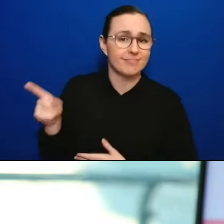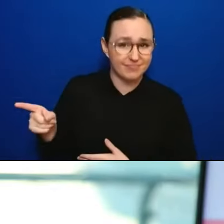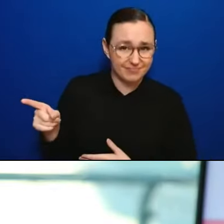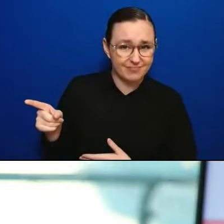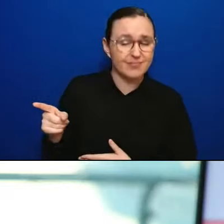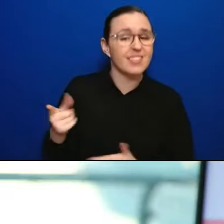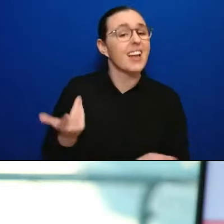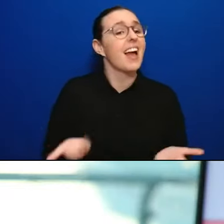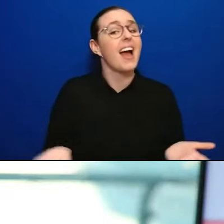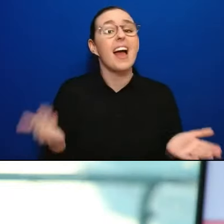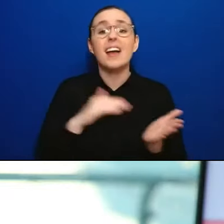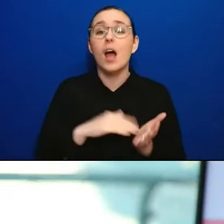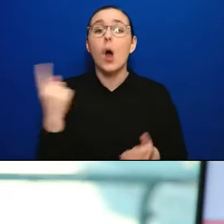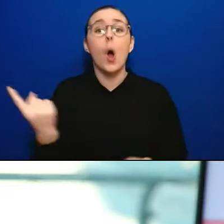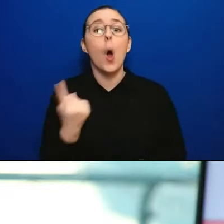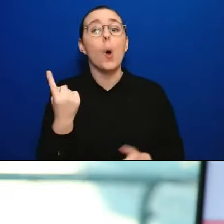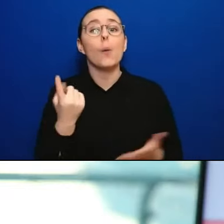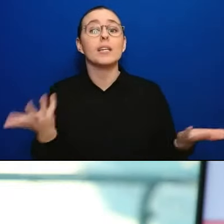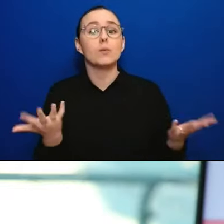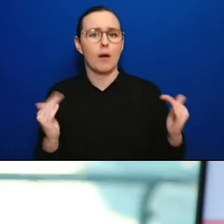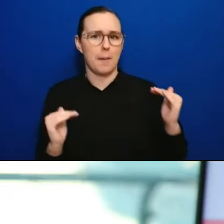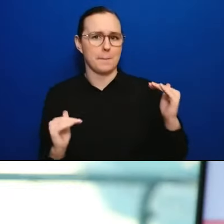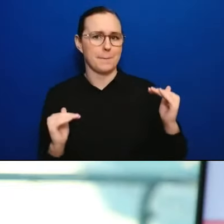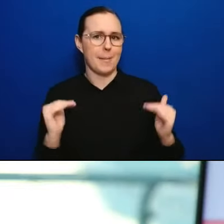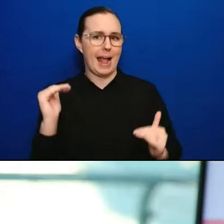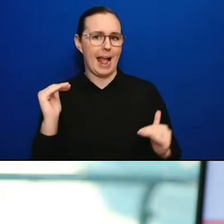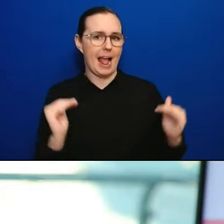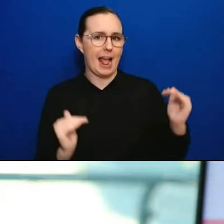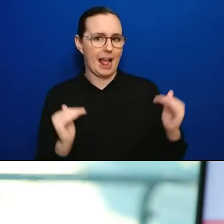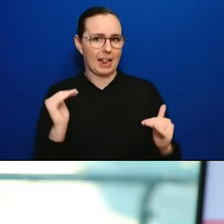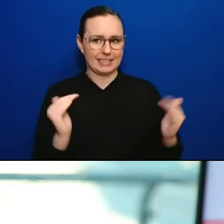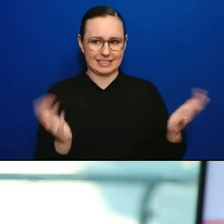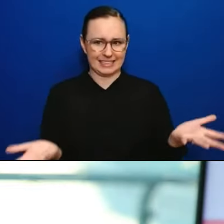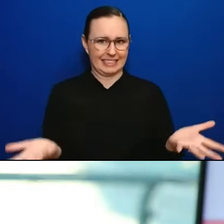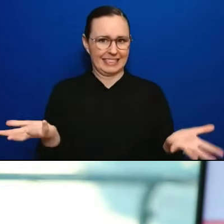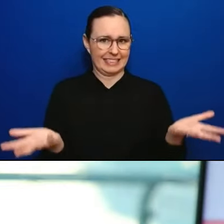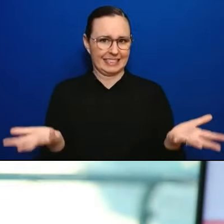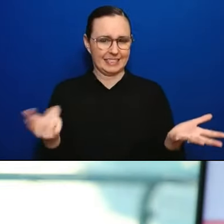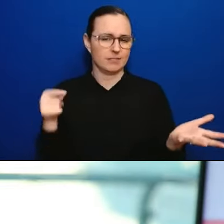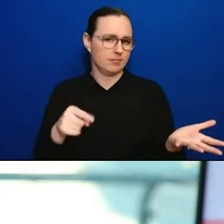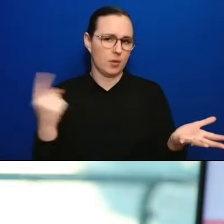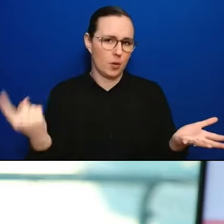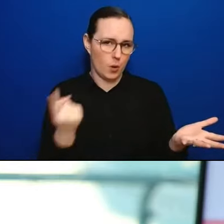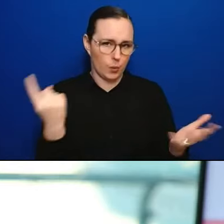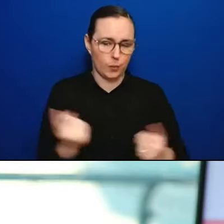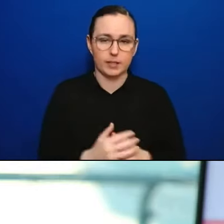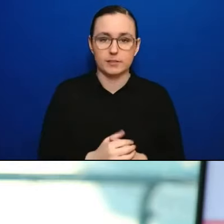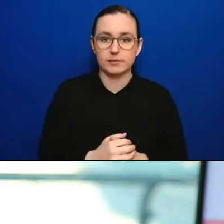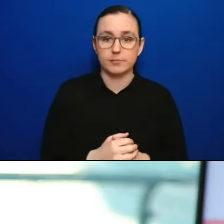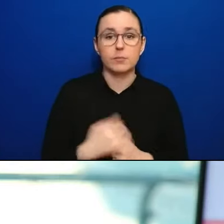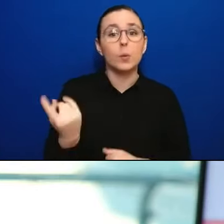And to keep our communities open and going as much as possible.